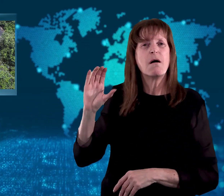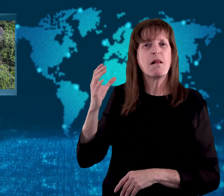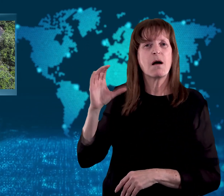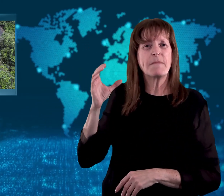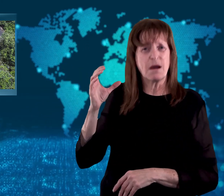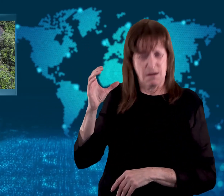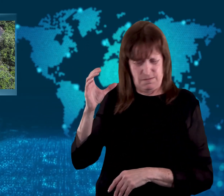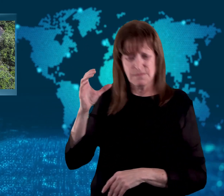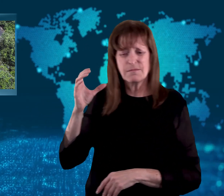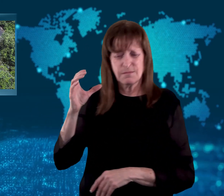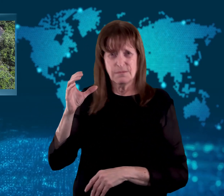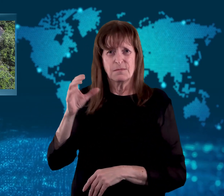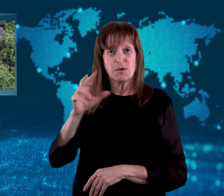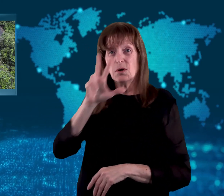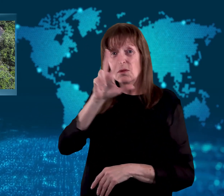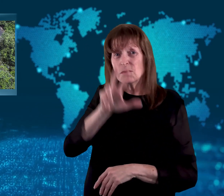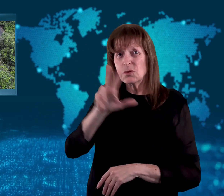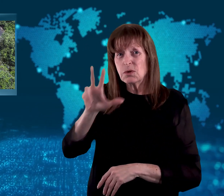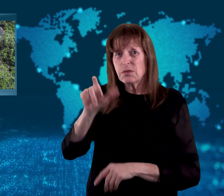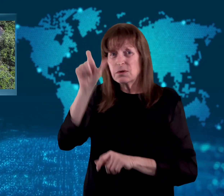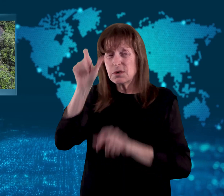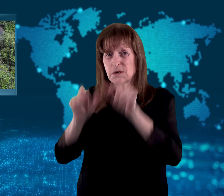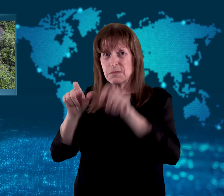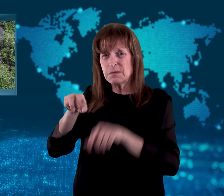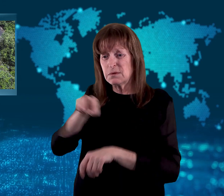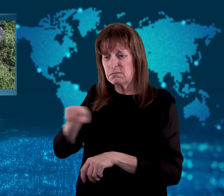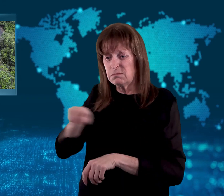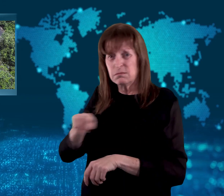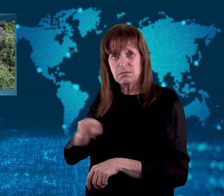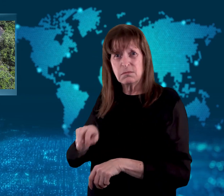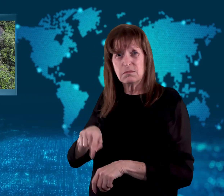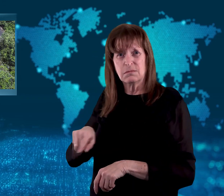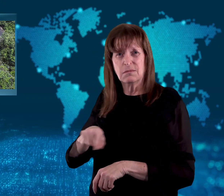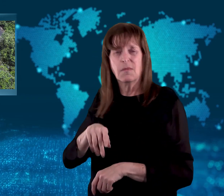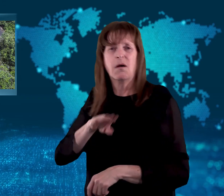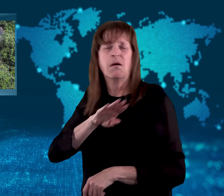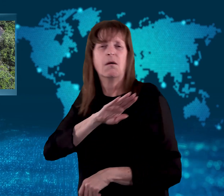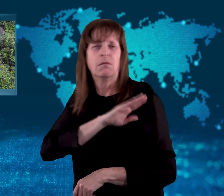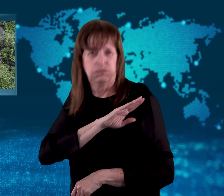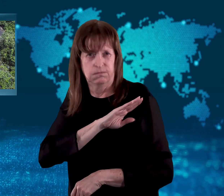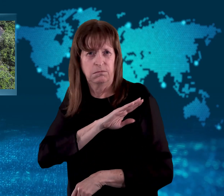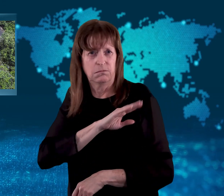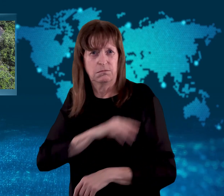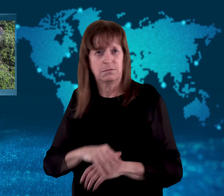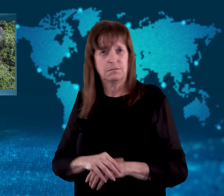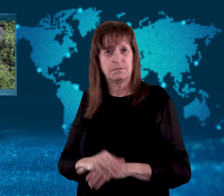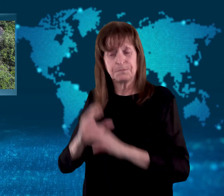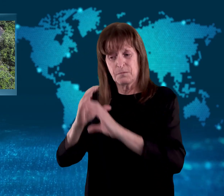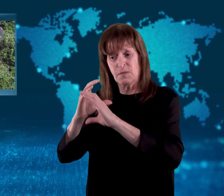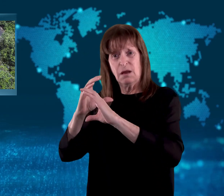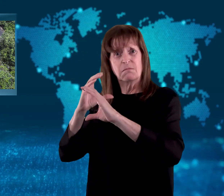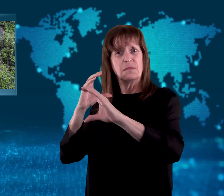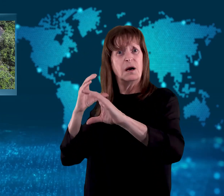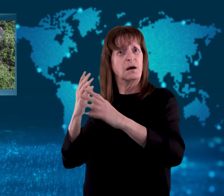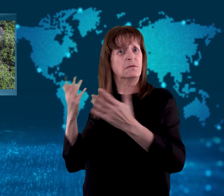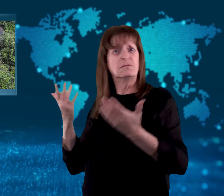The bus was traveling from Cali, Colombia's third largest city, to Condoto.